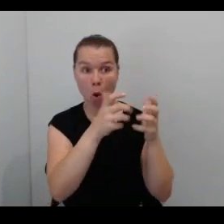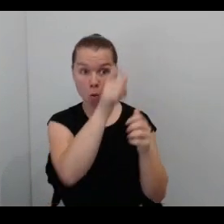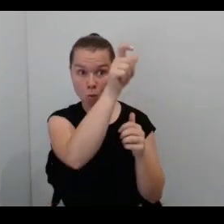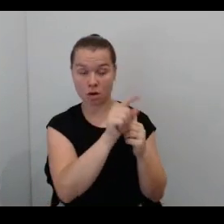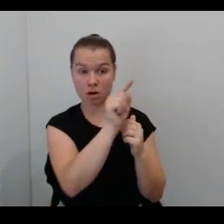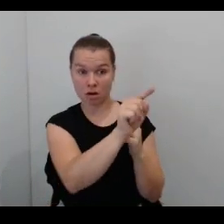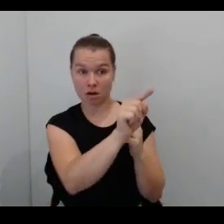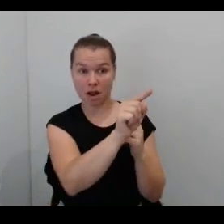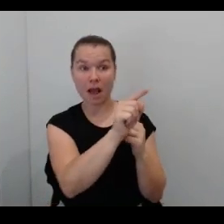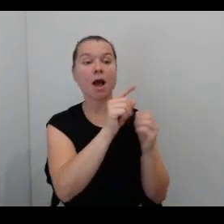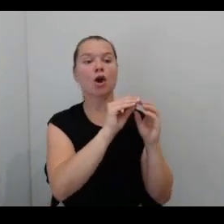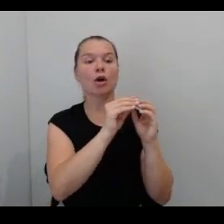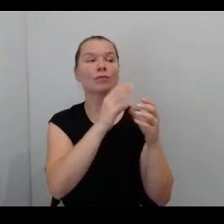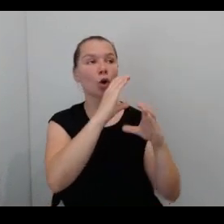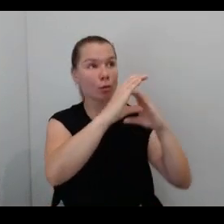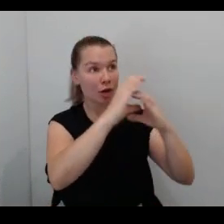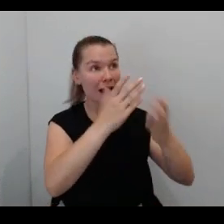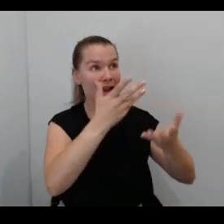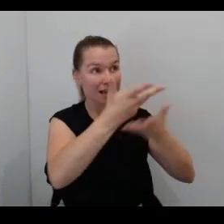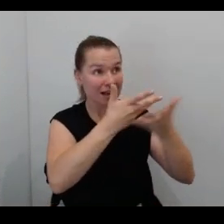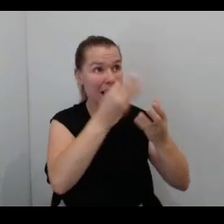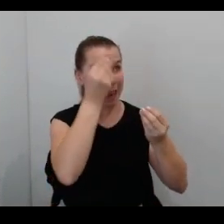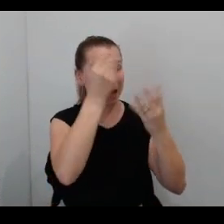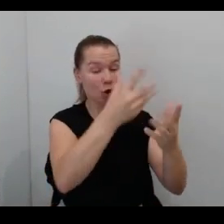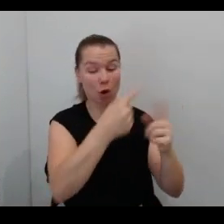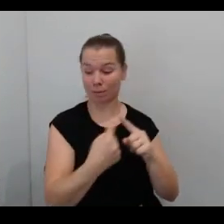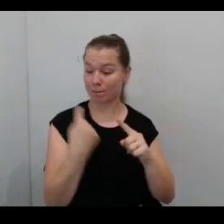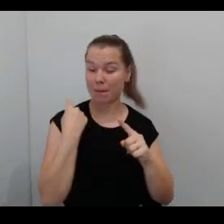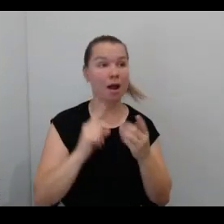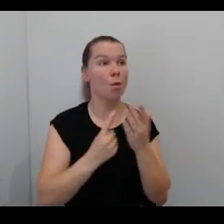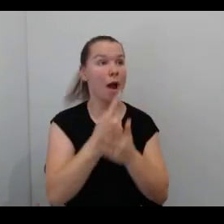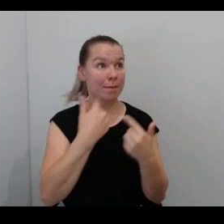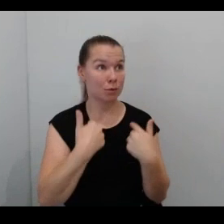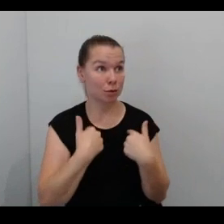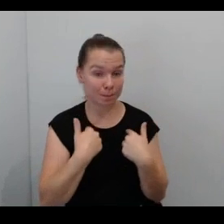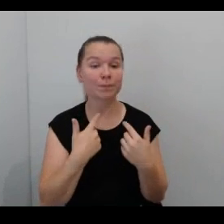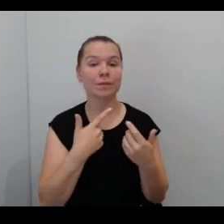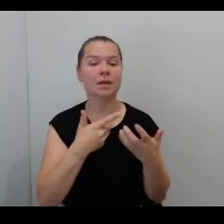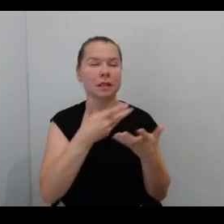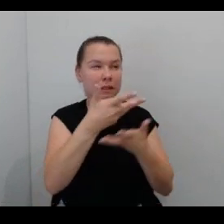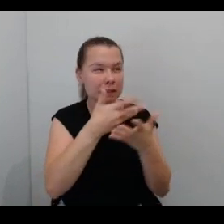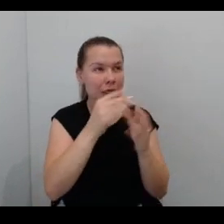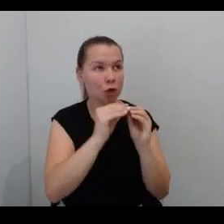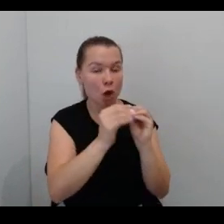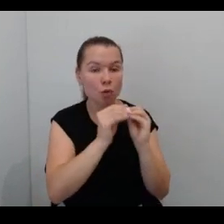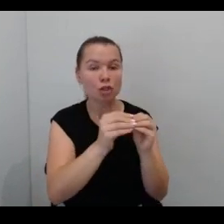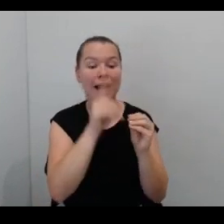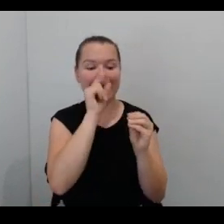what has happened to them on a brief level and those credit ratings can be removed.